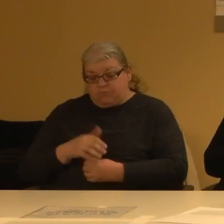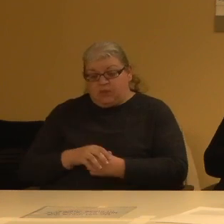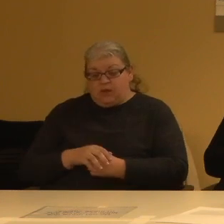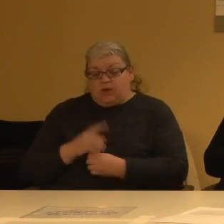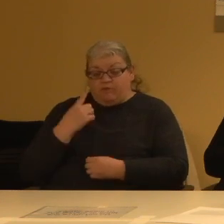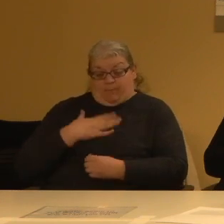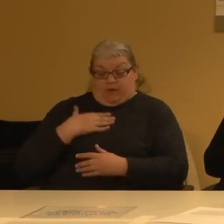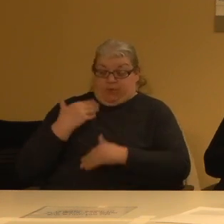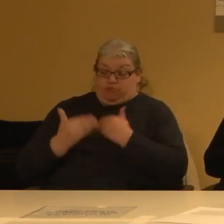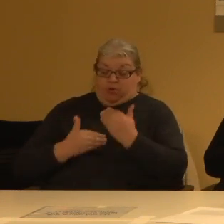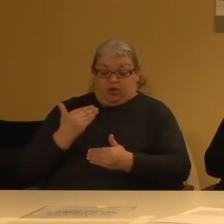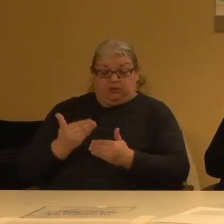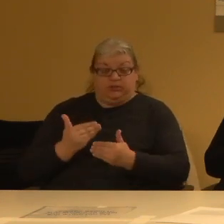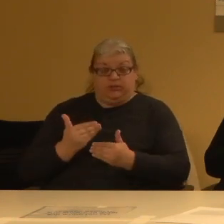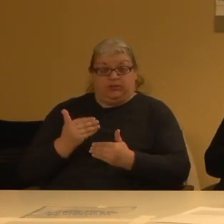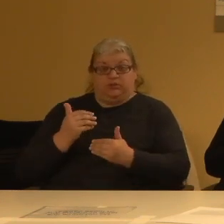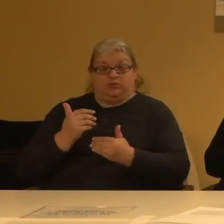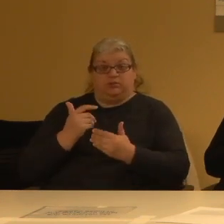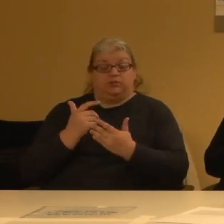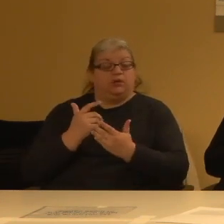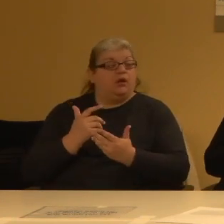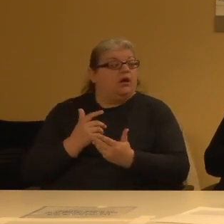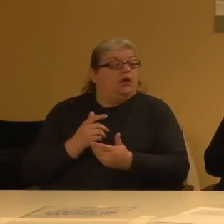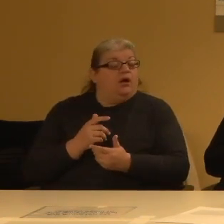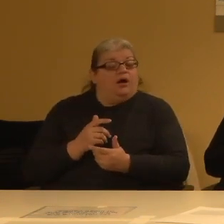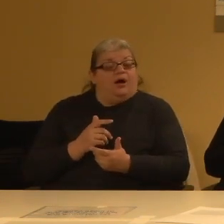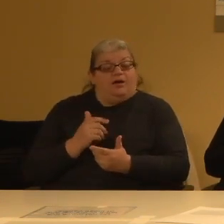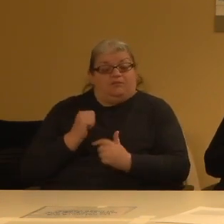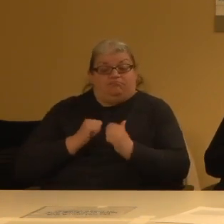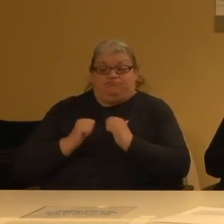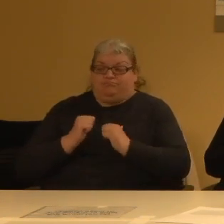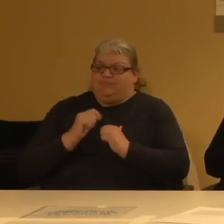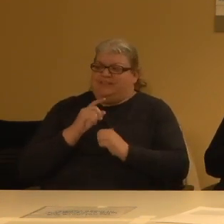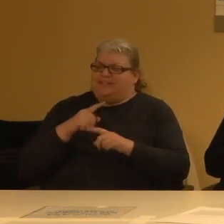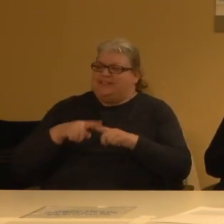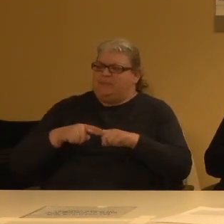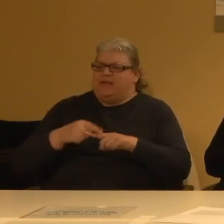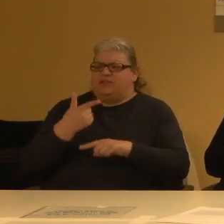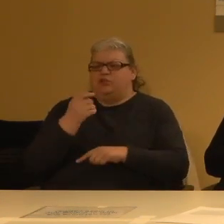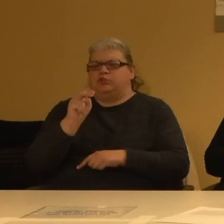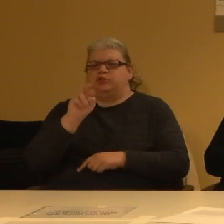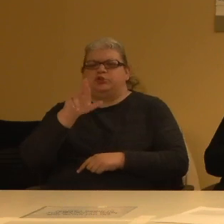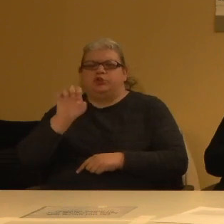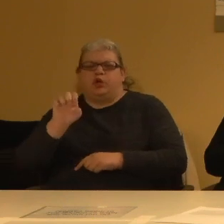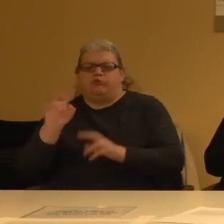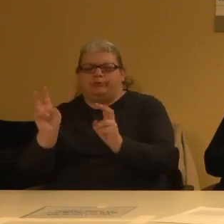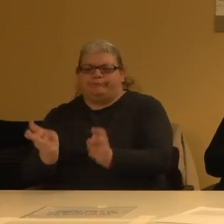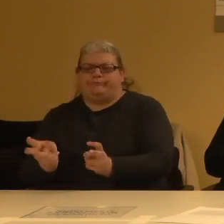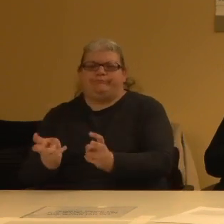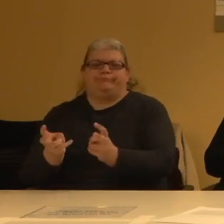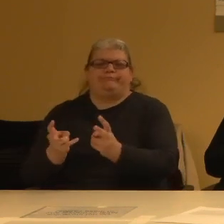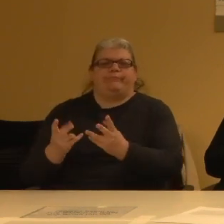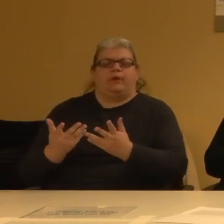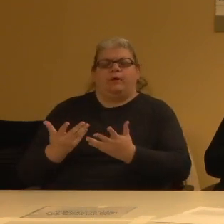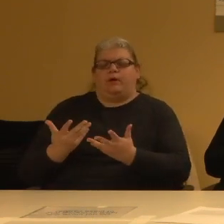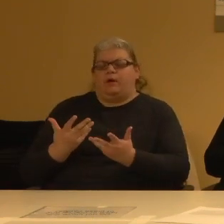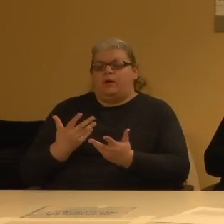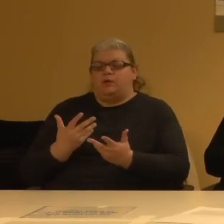it depends on the genre and where we are in process. So for example, what my process looks like on a new musical is very